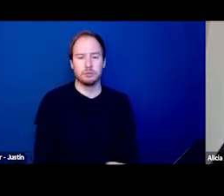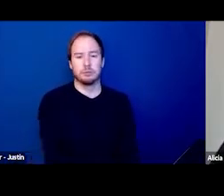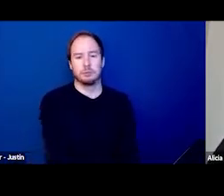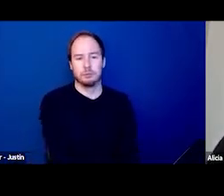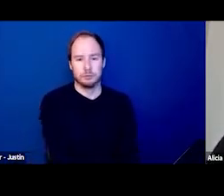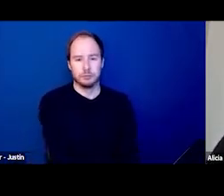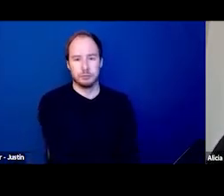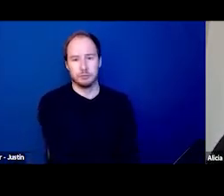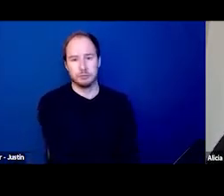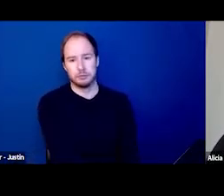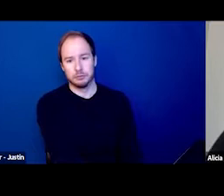who are experiencing homelessness?